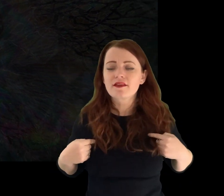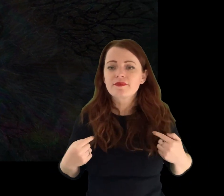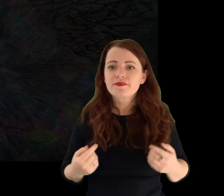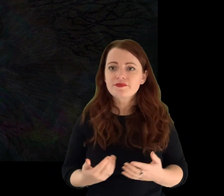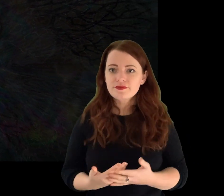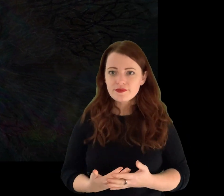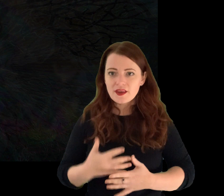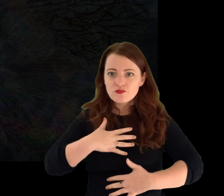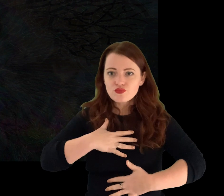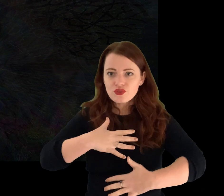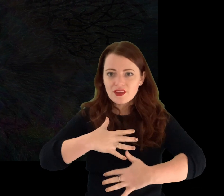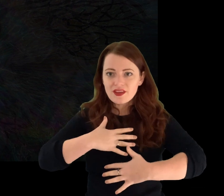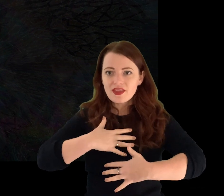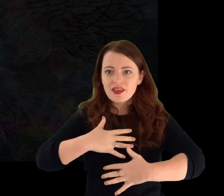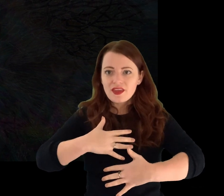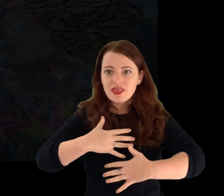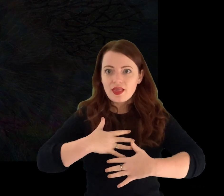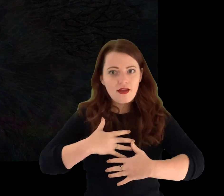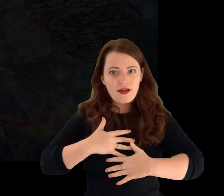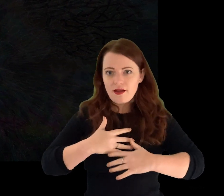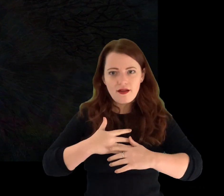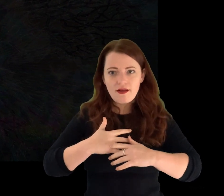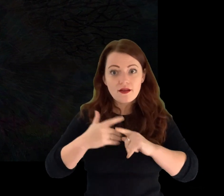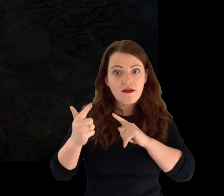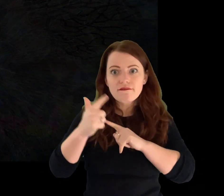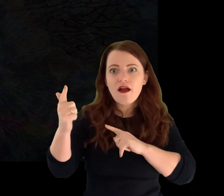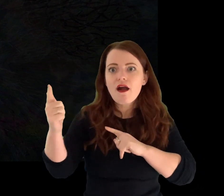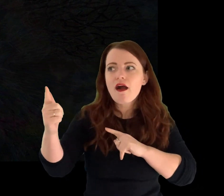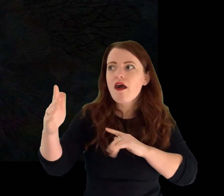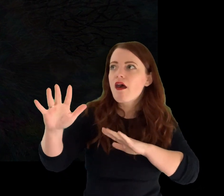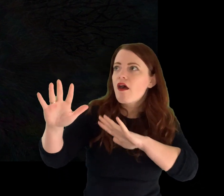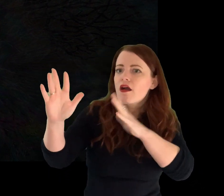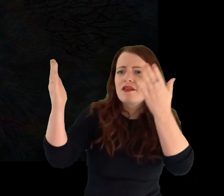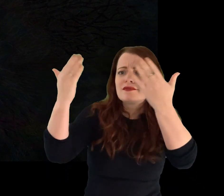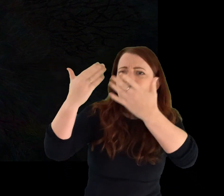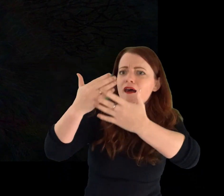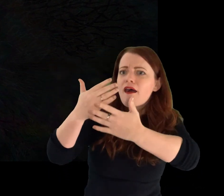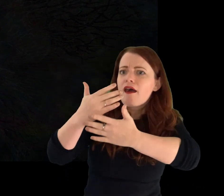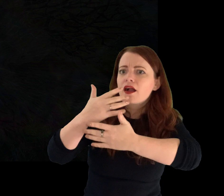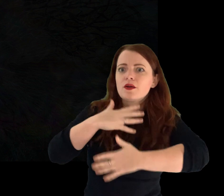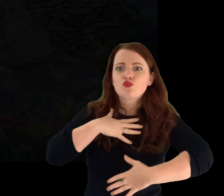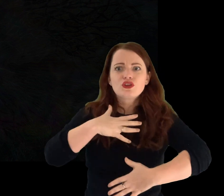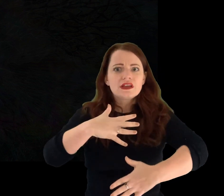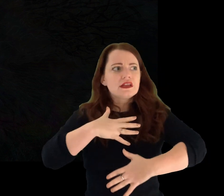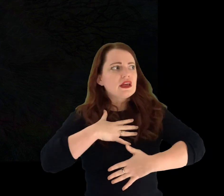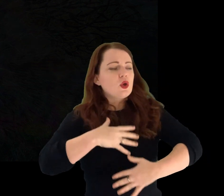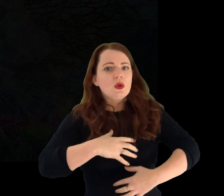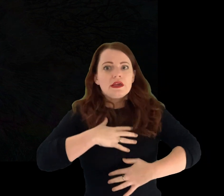Then a breathing not far away in the open eyed blackness Breathing wheezing